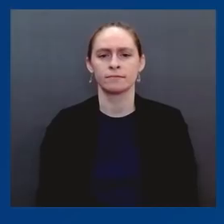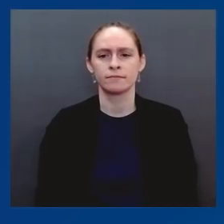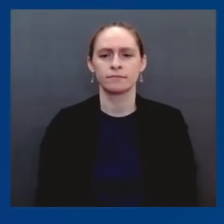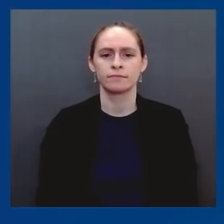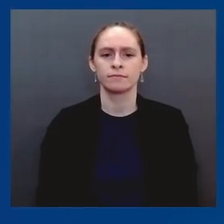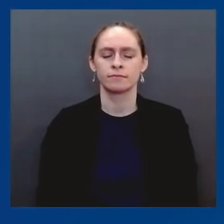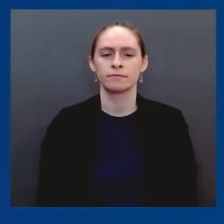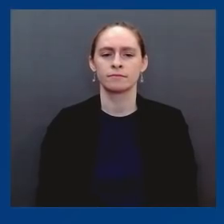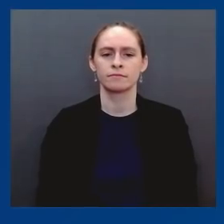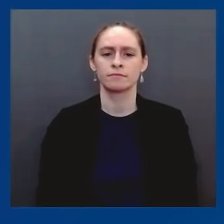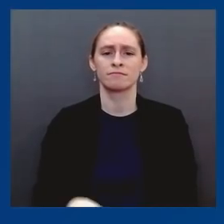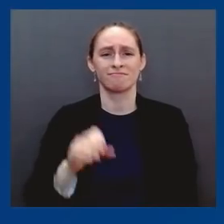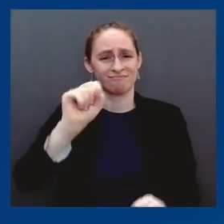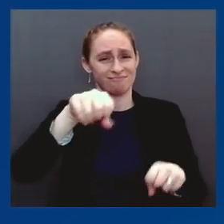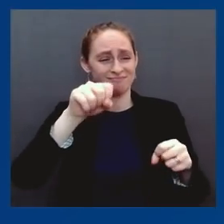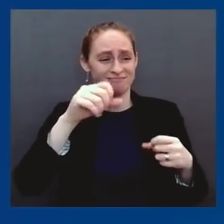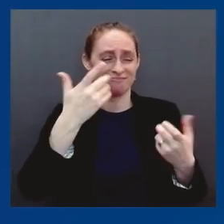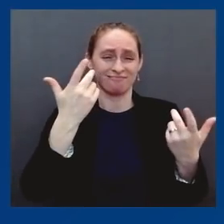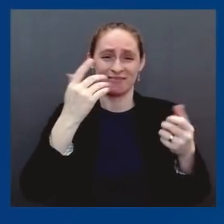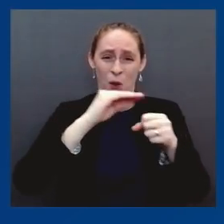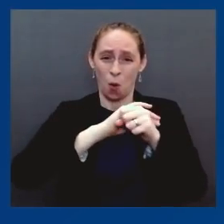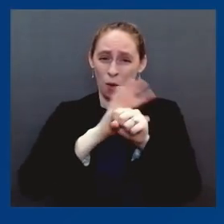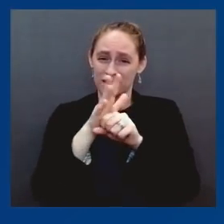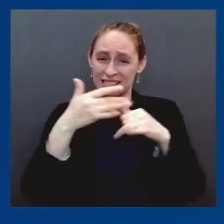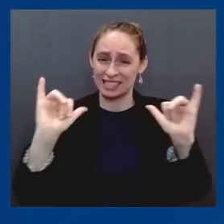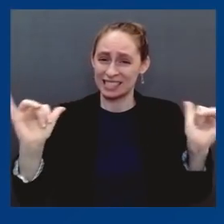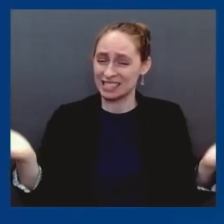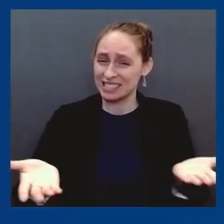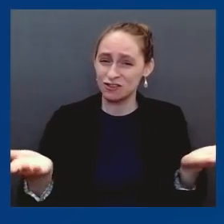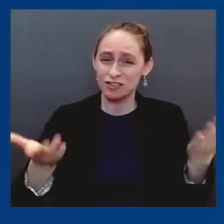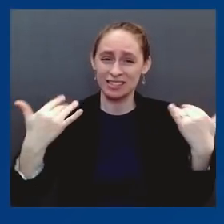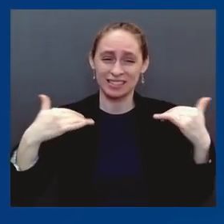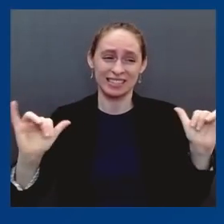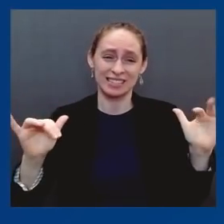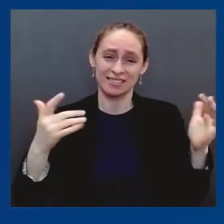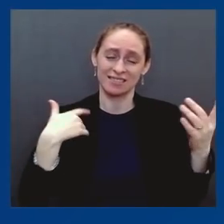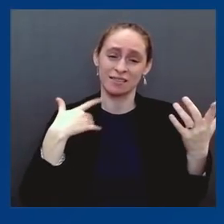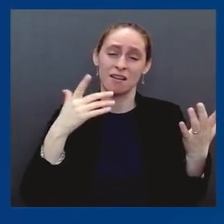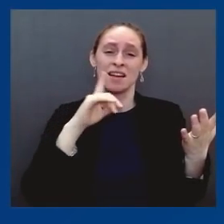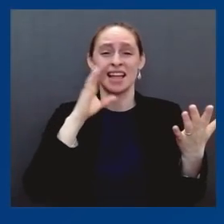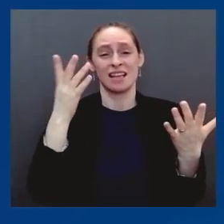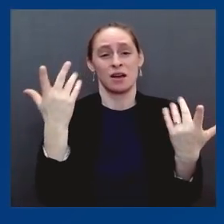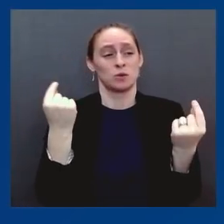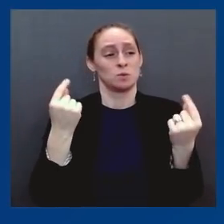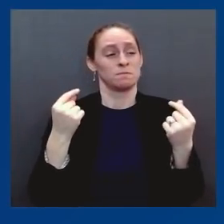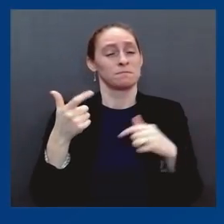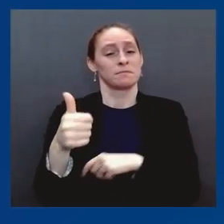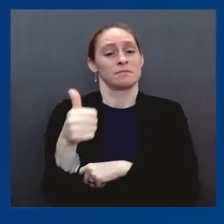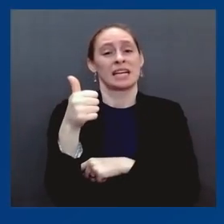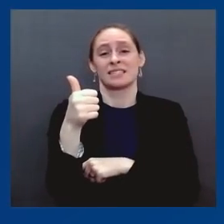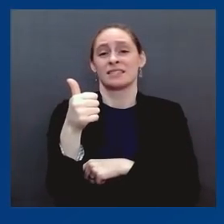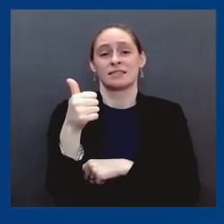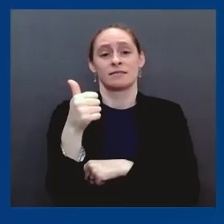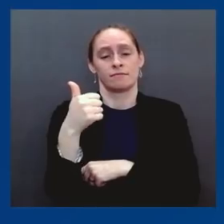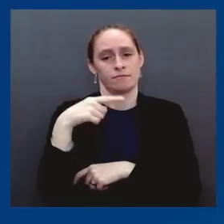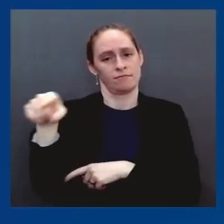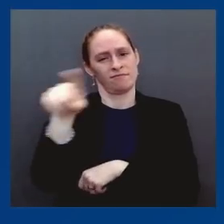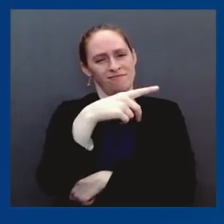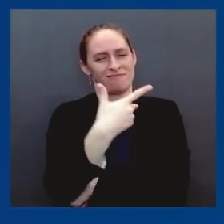And for those eligible, it means getting your booster shot. , it means continuing to follow our multi-layer prevention measures,